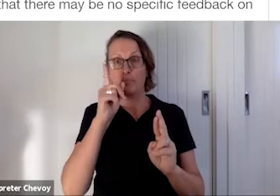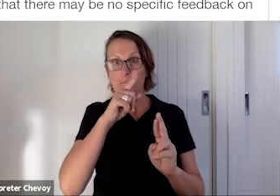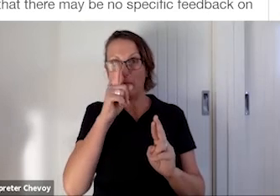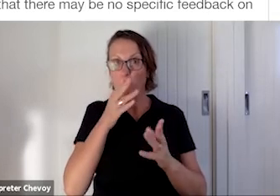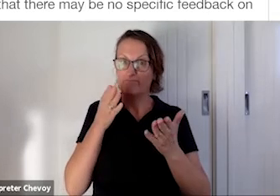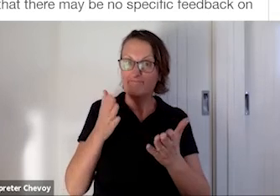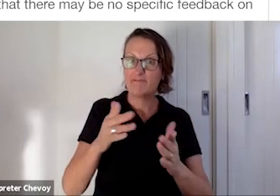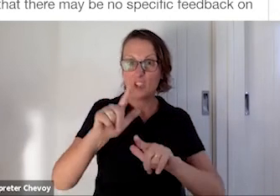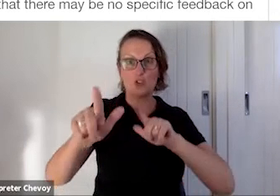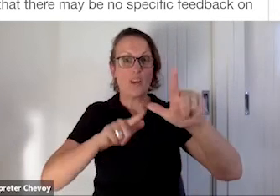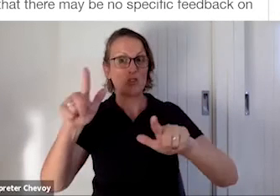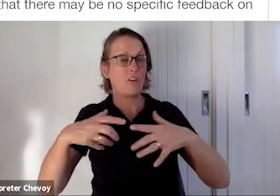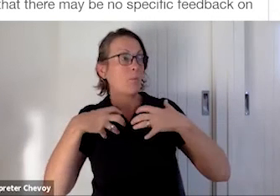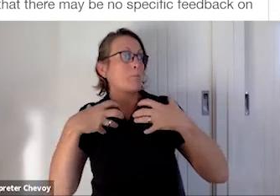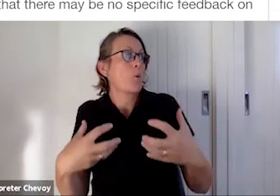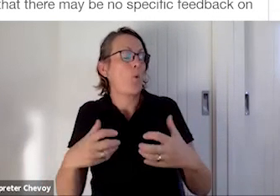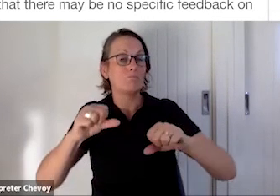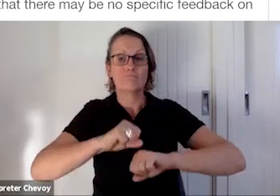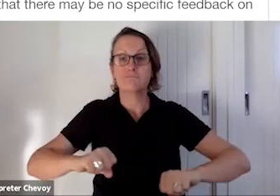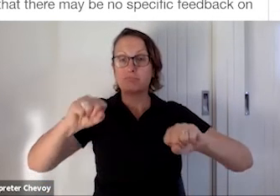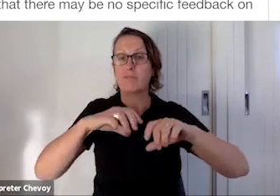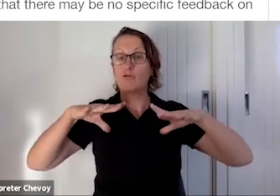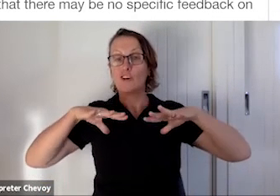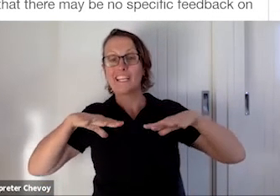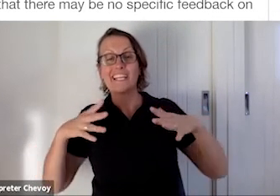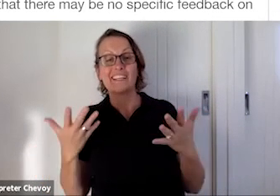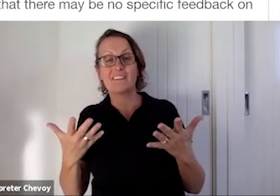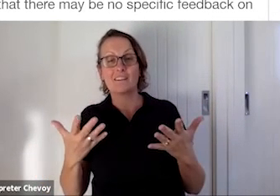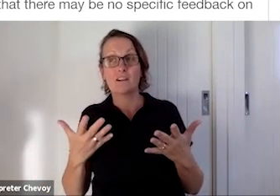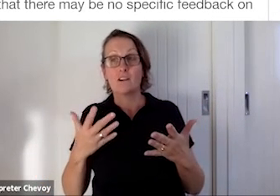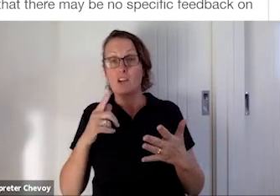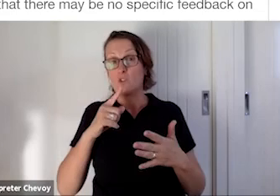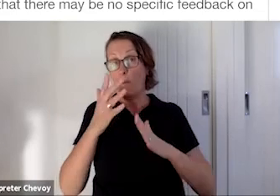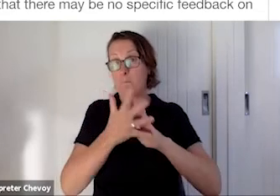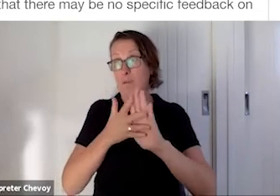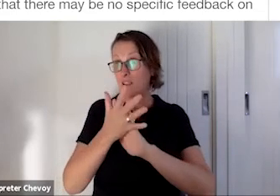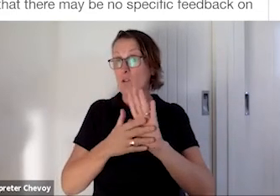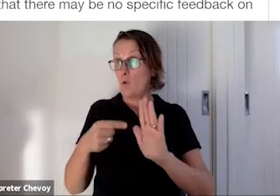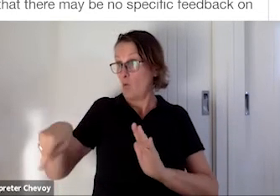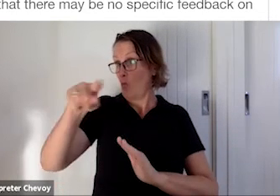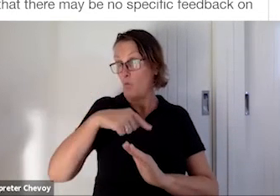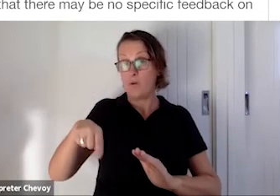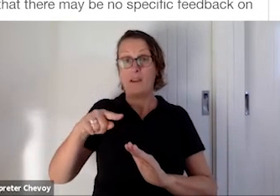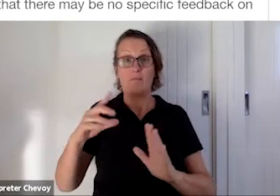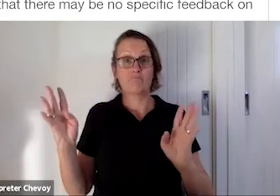by the time these meetings are held for the March round, which will be in April, mid April. We might